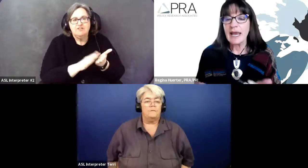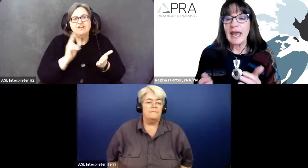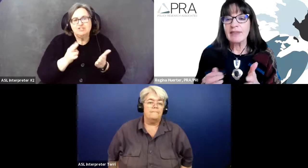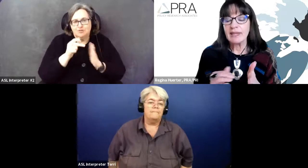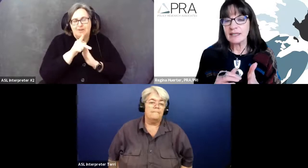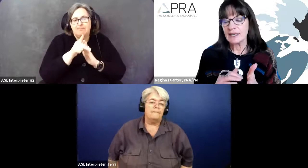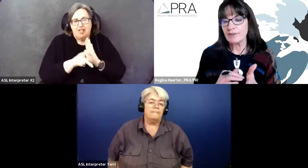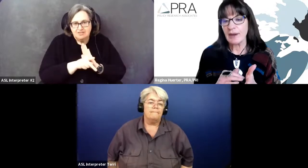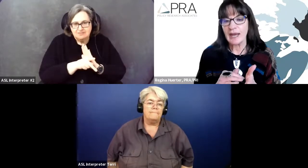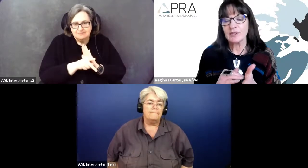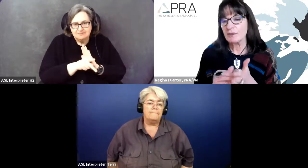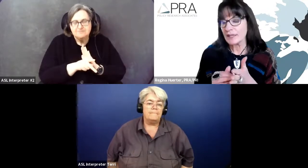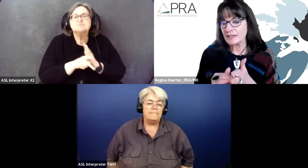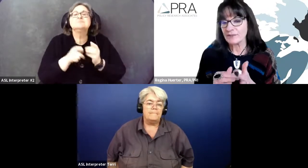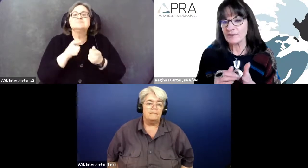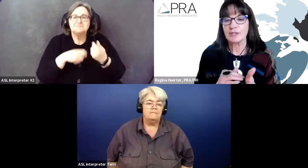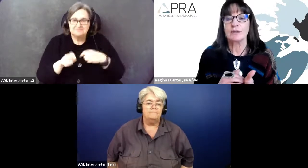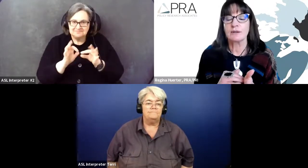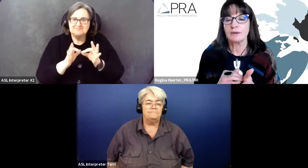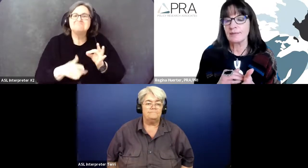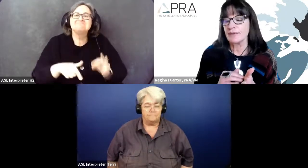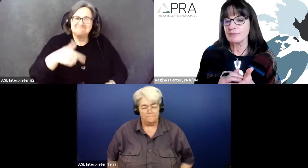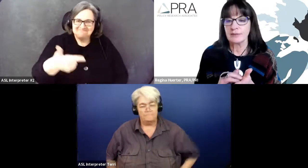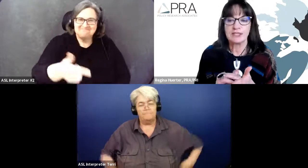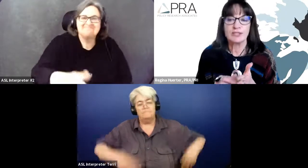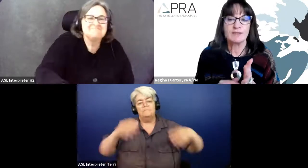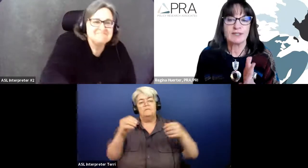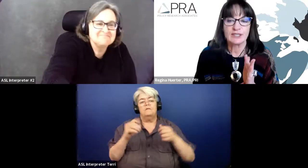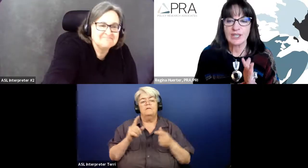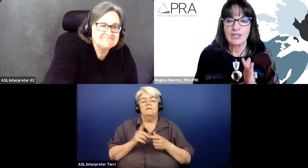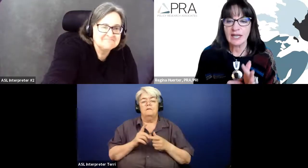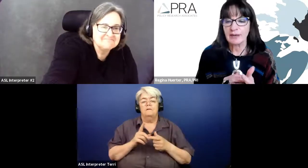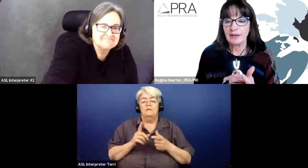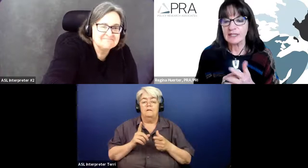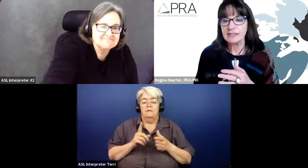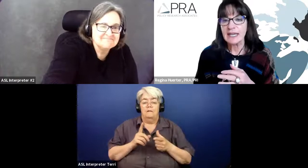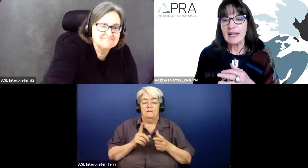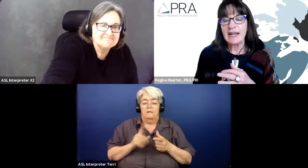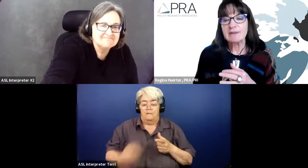Then if you have a new elected official or police chief change or whatever it is, it